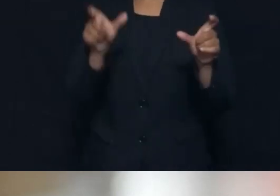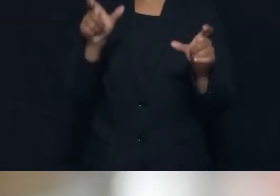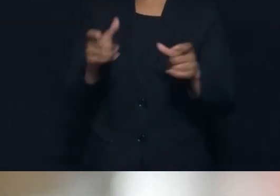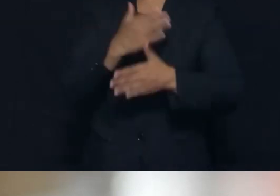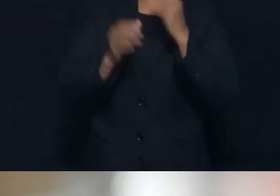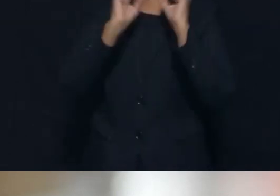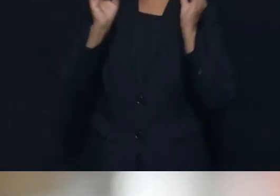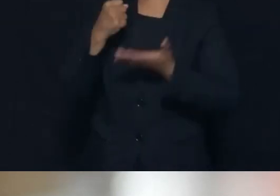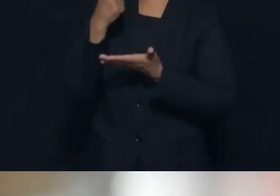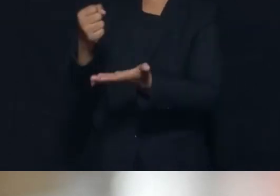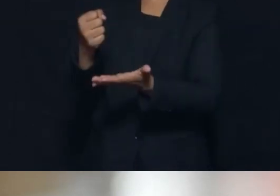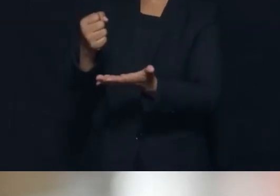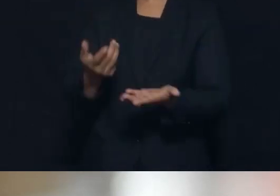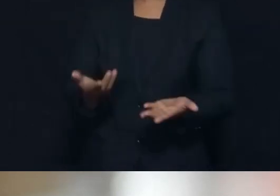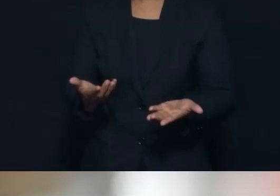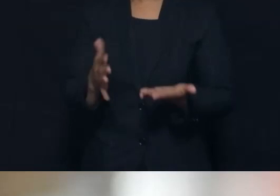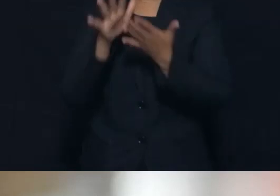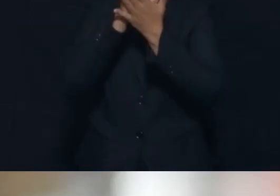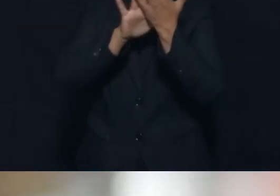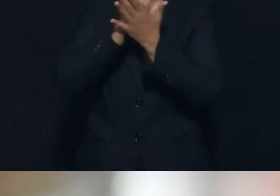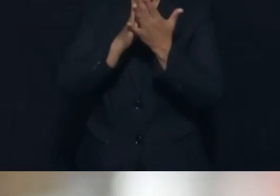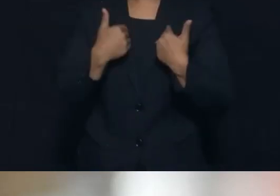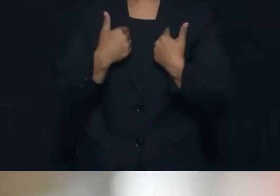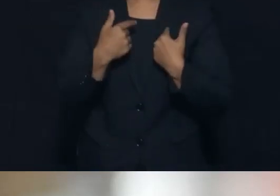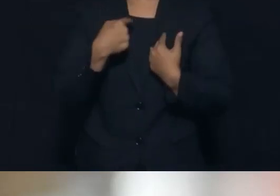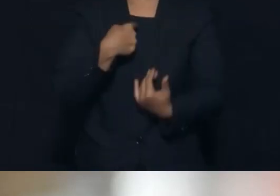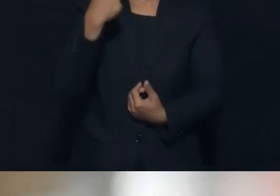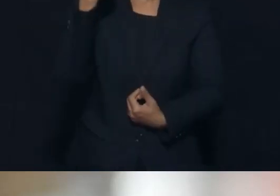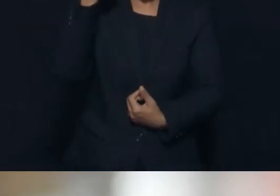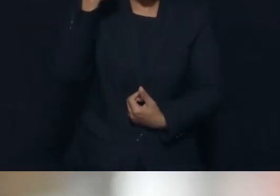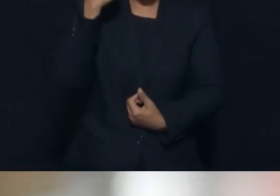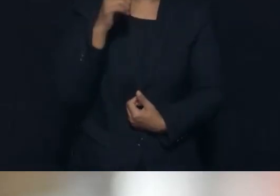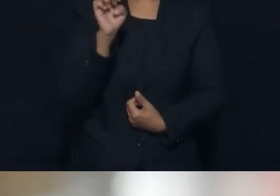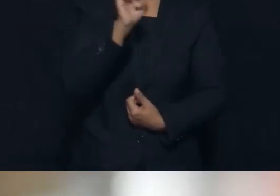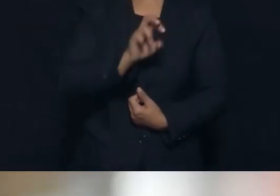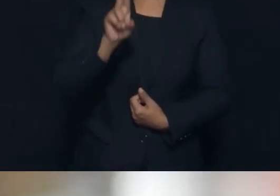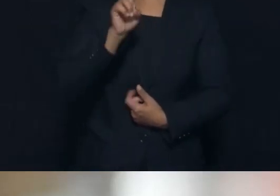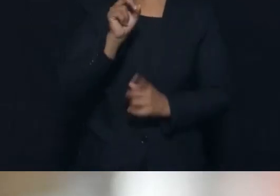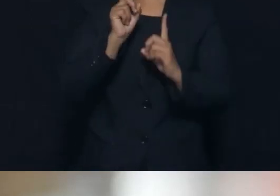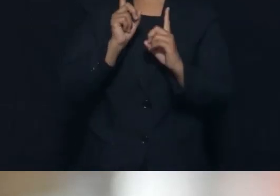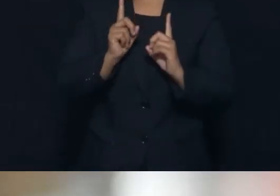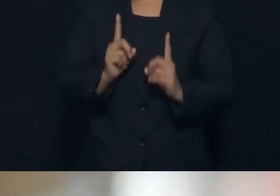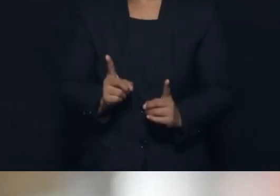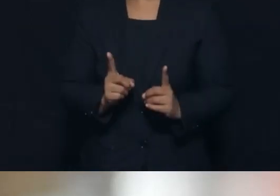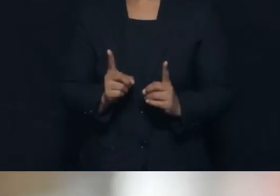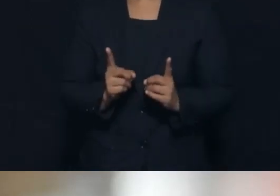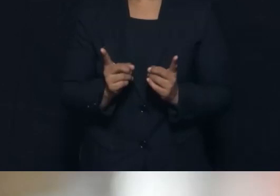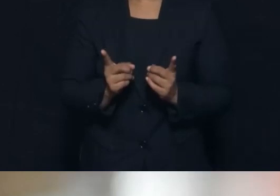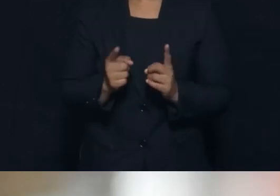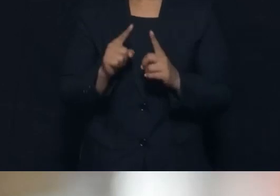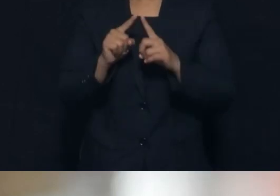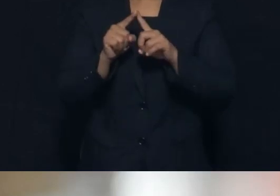participate because it is not obligatory; how can we help to develop standardisation